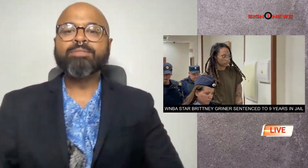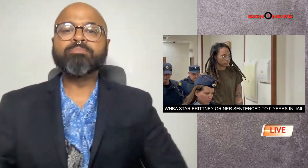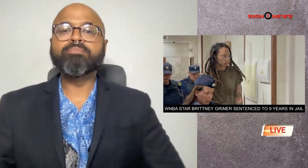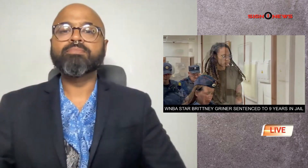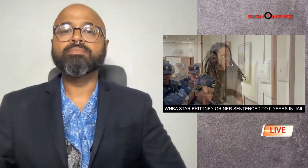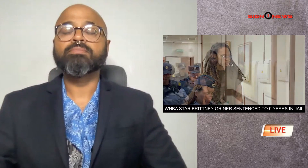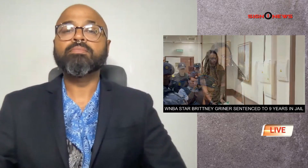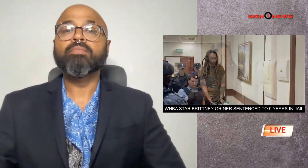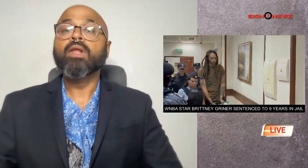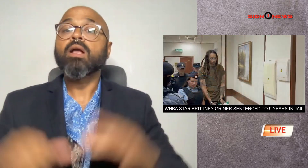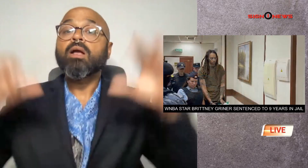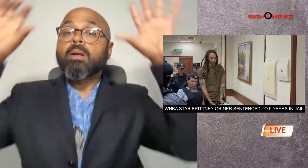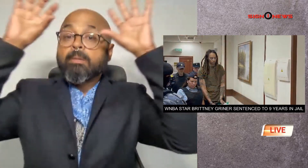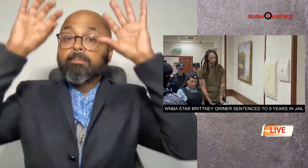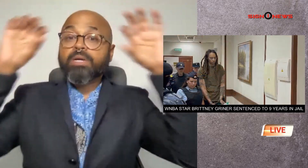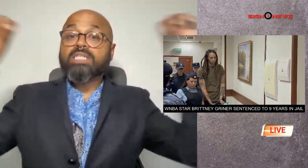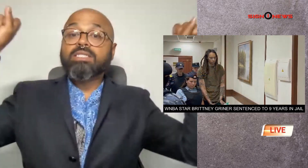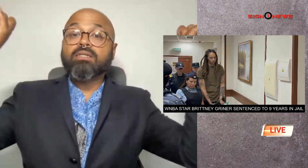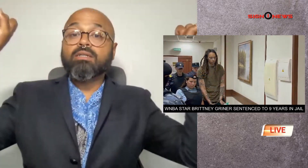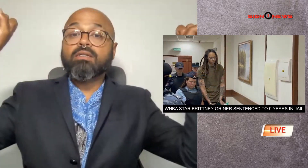they presented and they will appeal the verdict